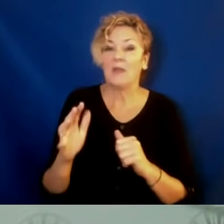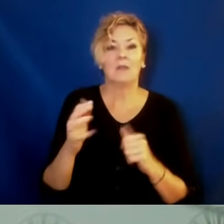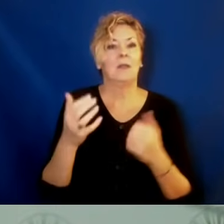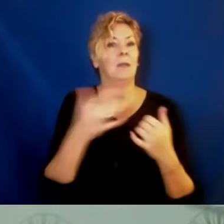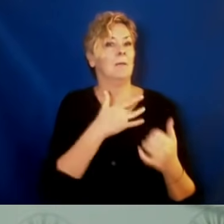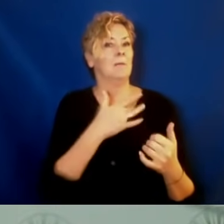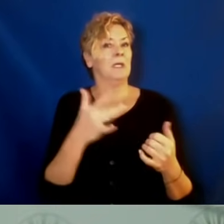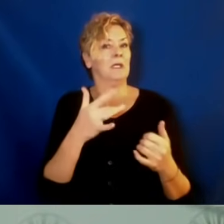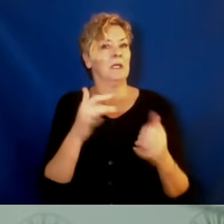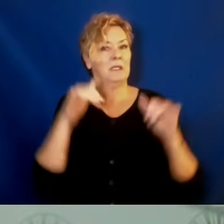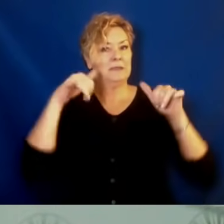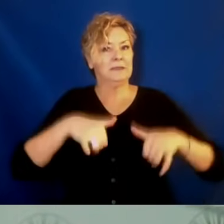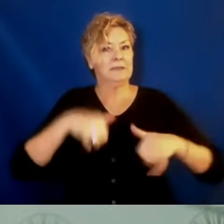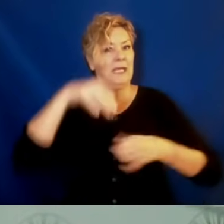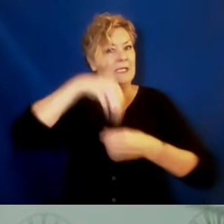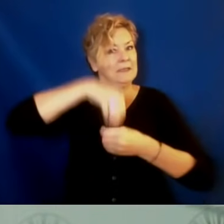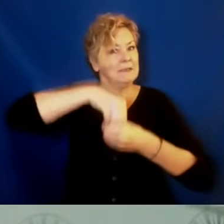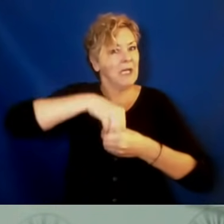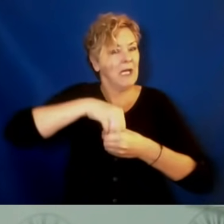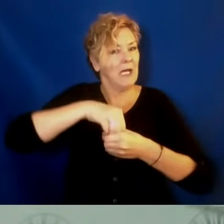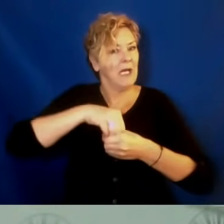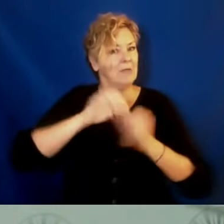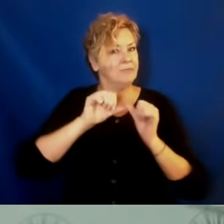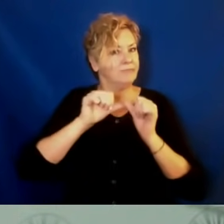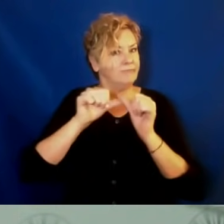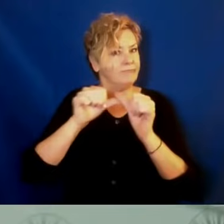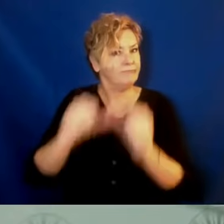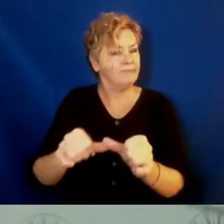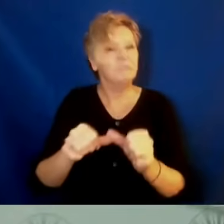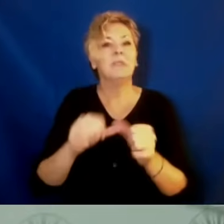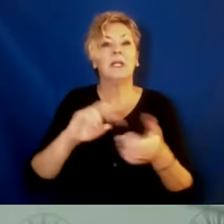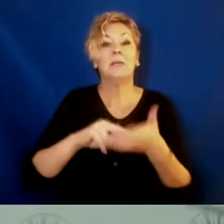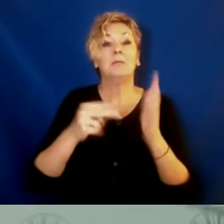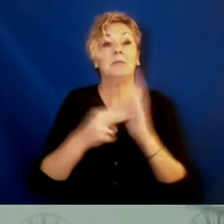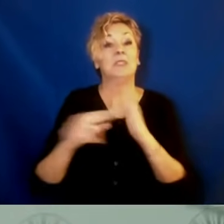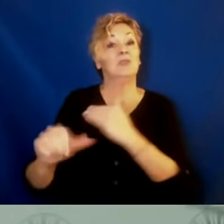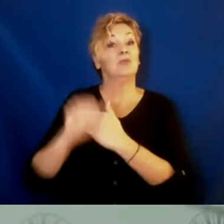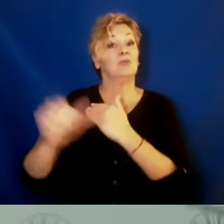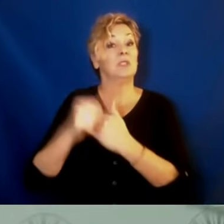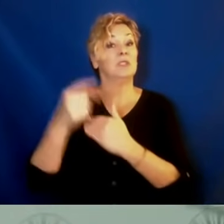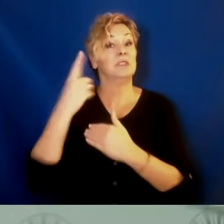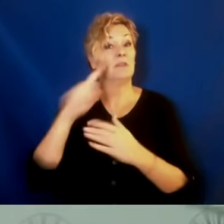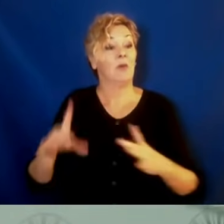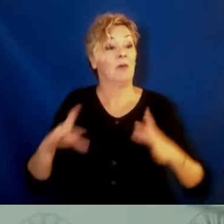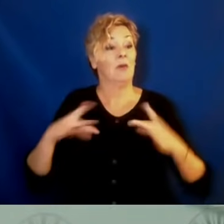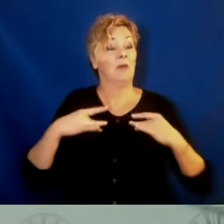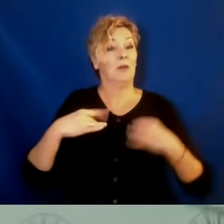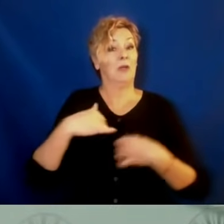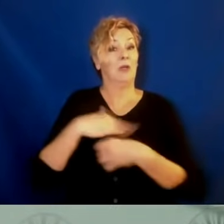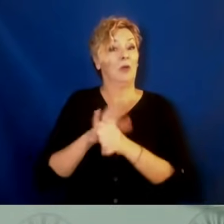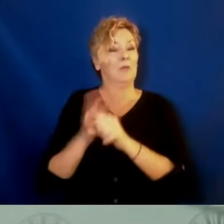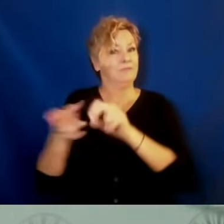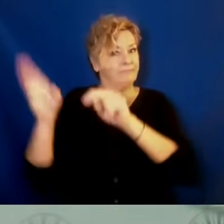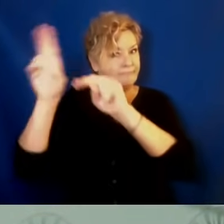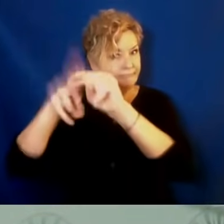As the weather gets cooler and I think everyone has noticed the weather has gotten cooler, and there are activities moving